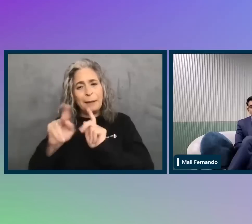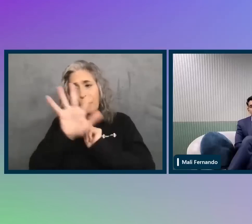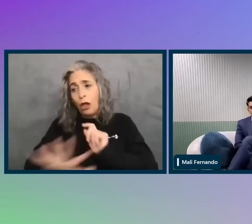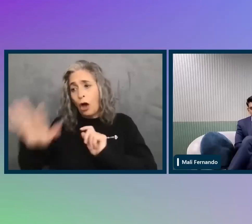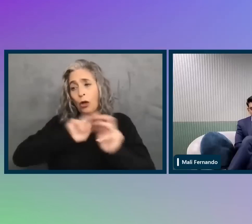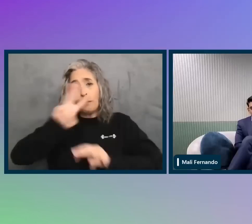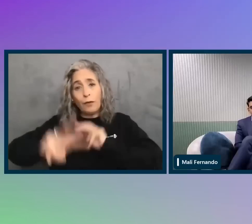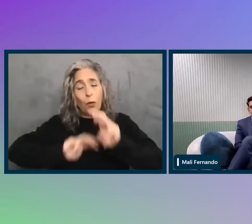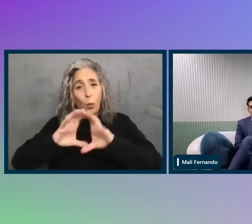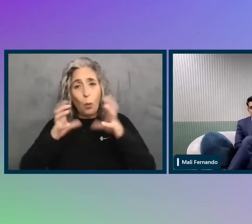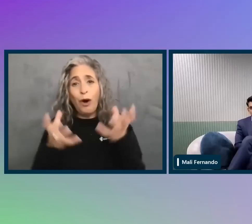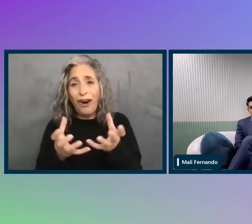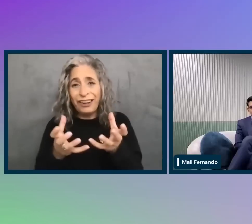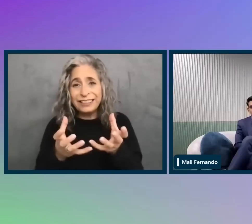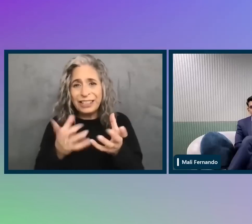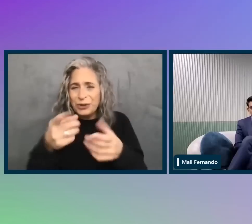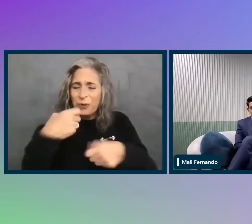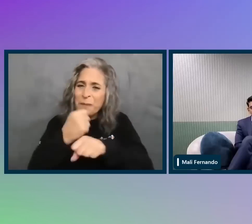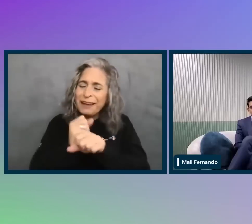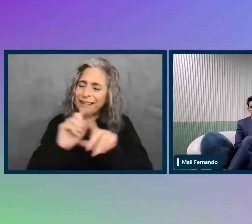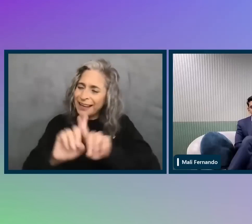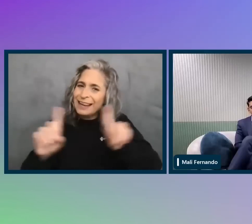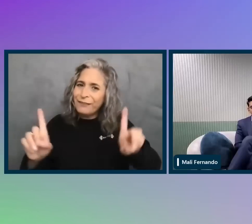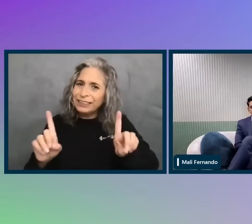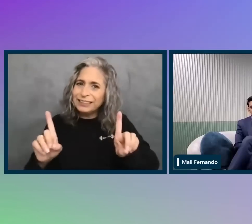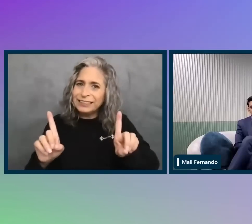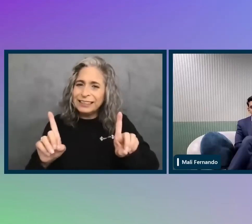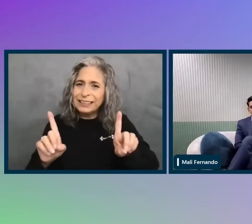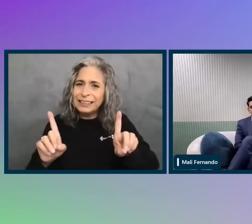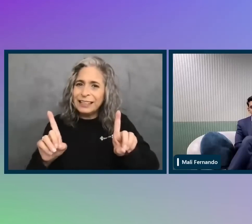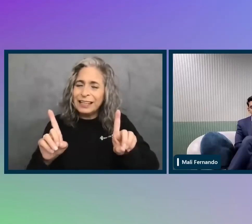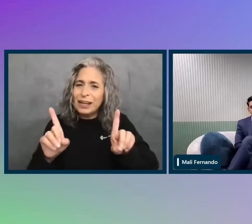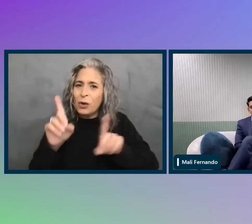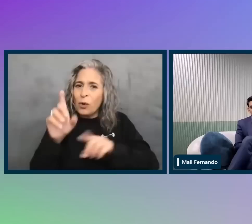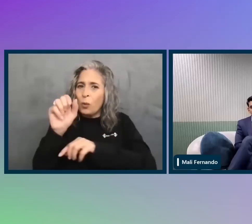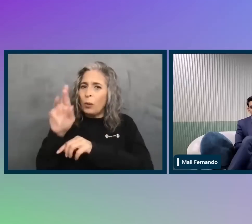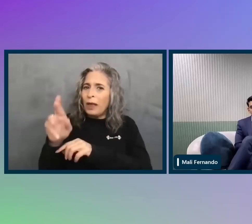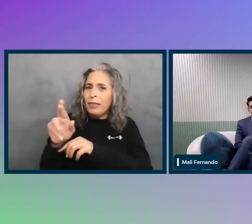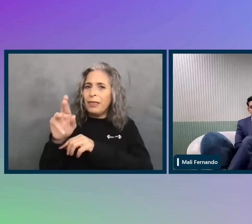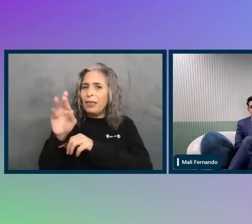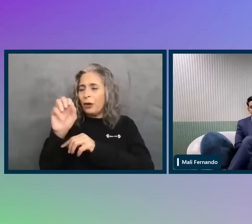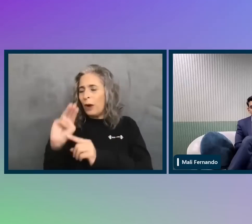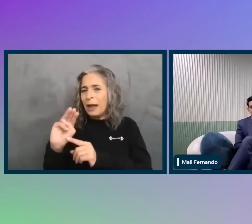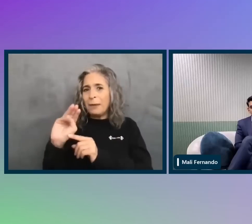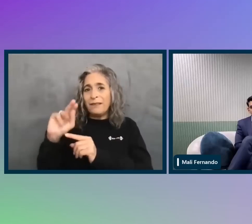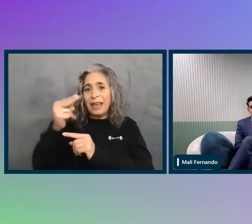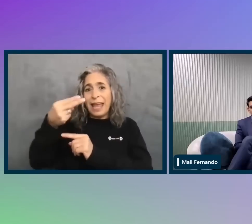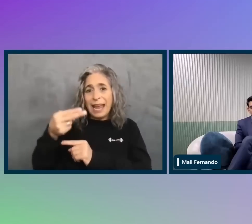So you're making a difference not only in the realm of HSBC, but way beyond that.